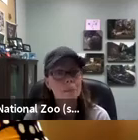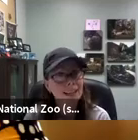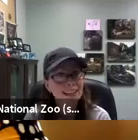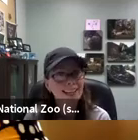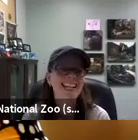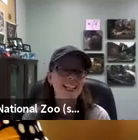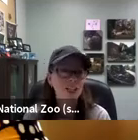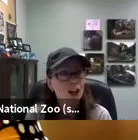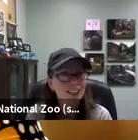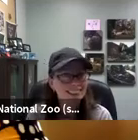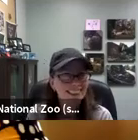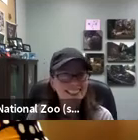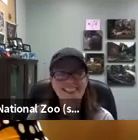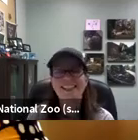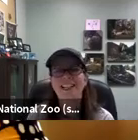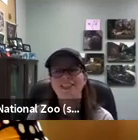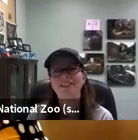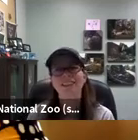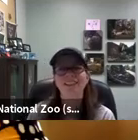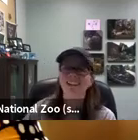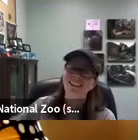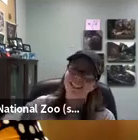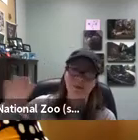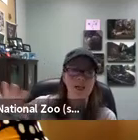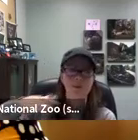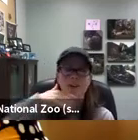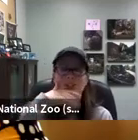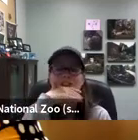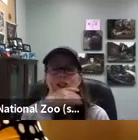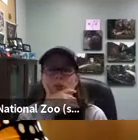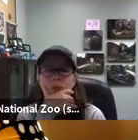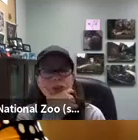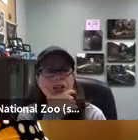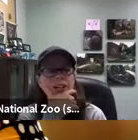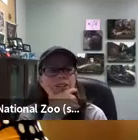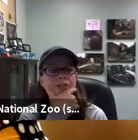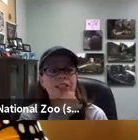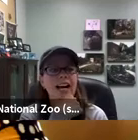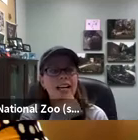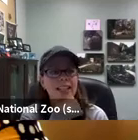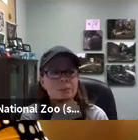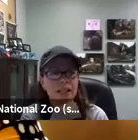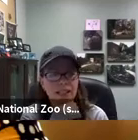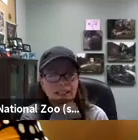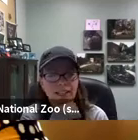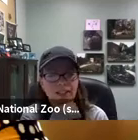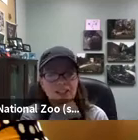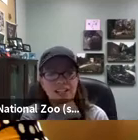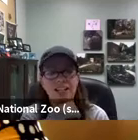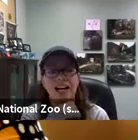bee garden." Down at the bottom of our zoo, where we're trying to really highlight